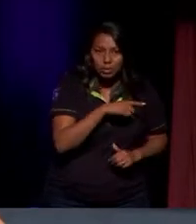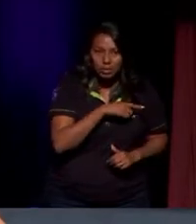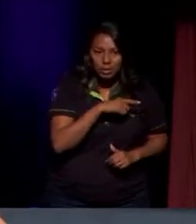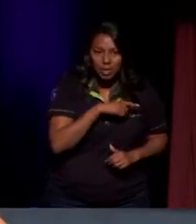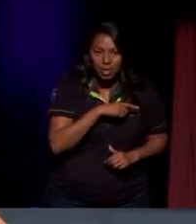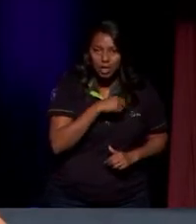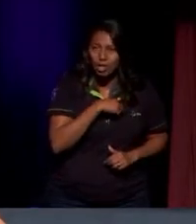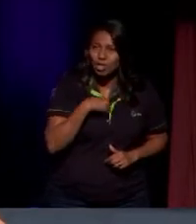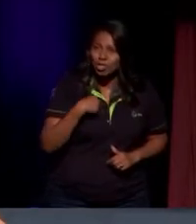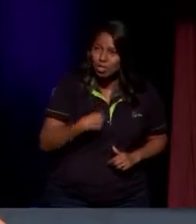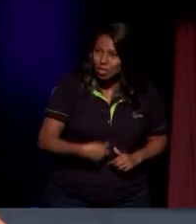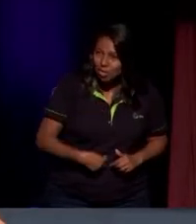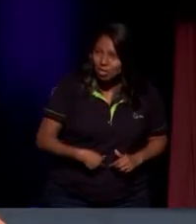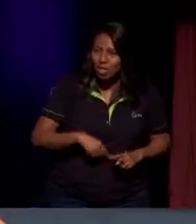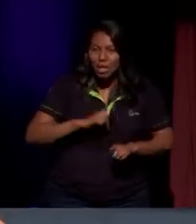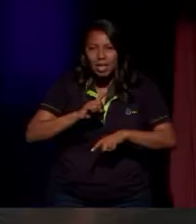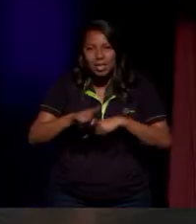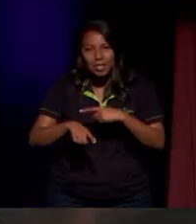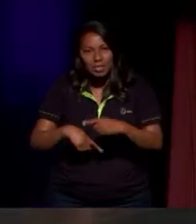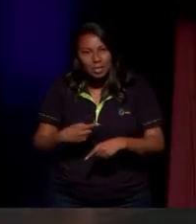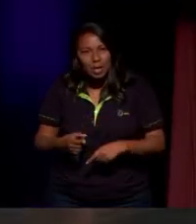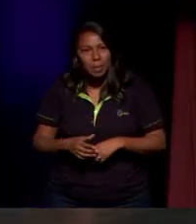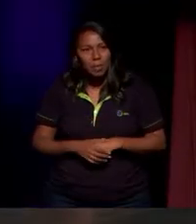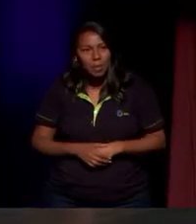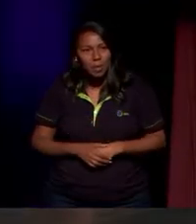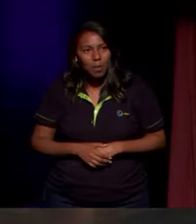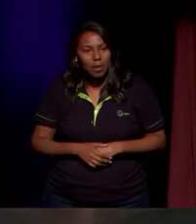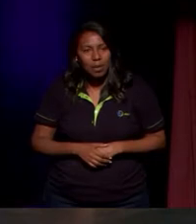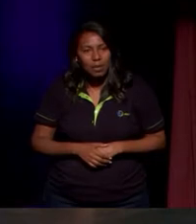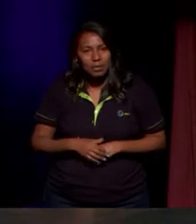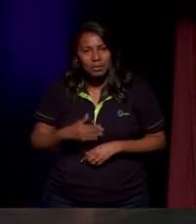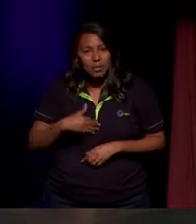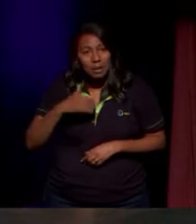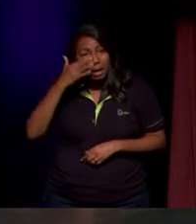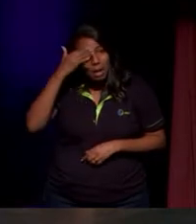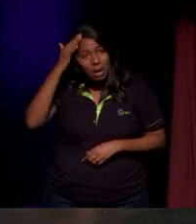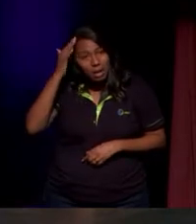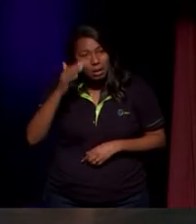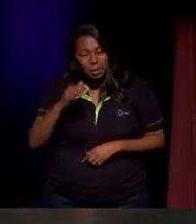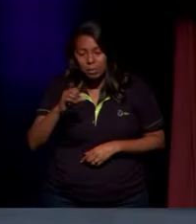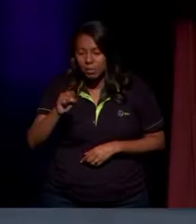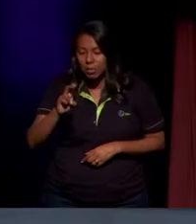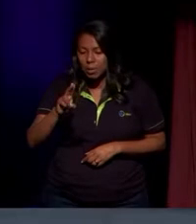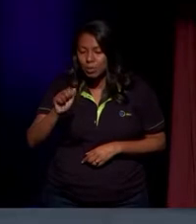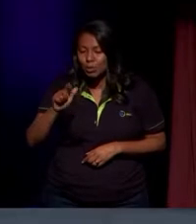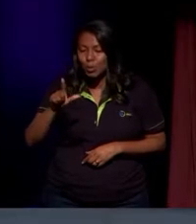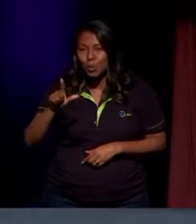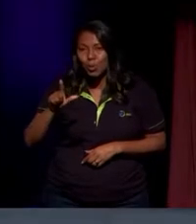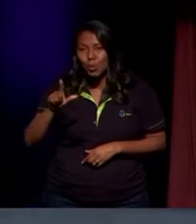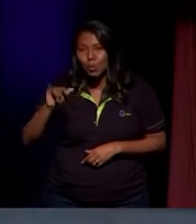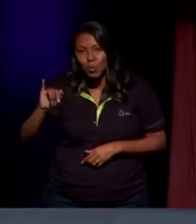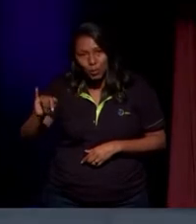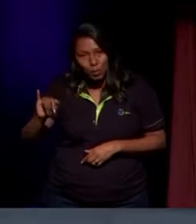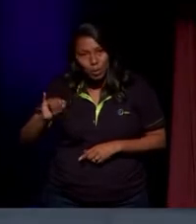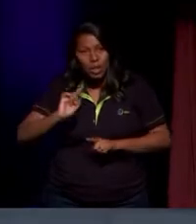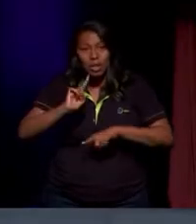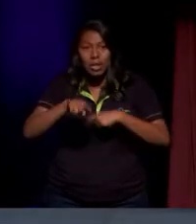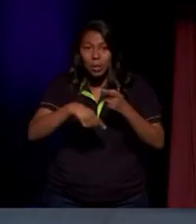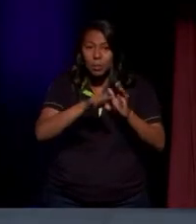then we have the Arabic wave, Swahili etc. and it was only in the 15th century that we have this Portuguese wave,